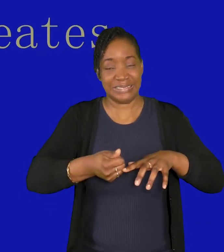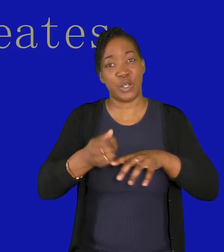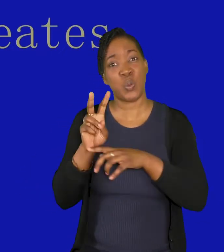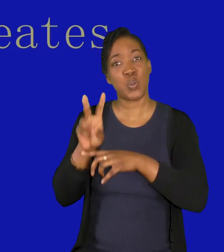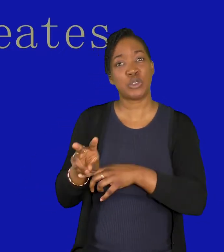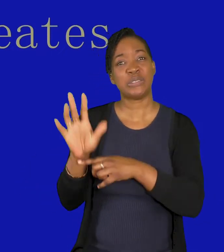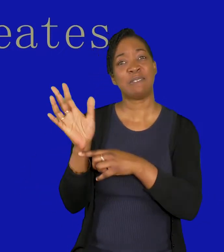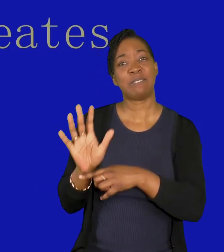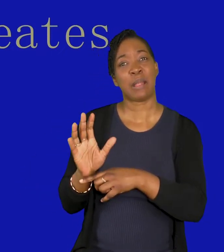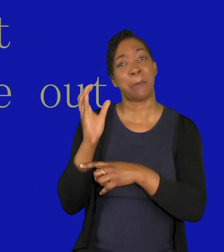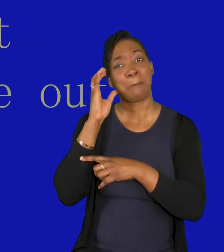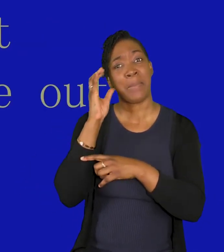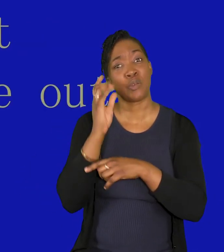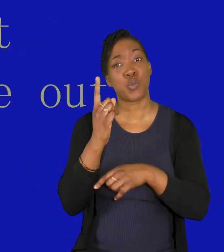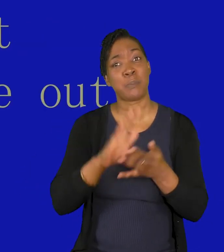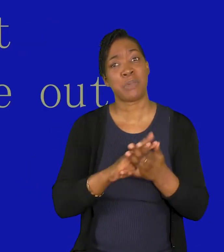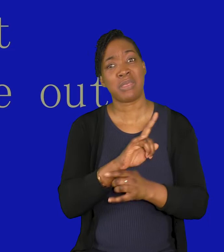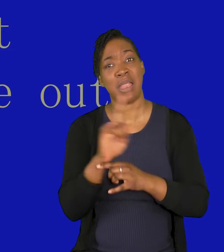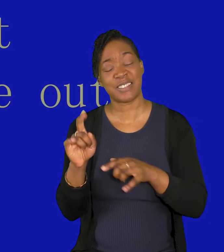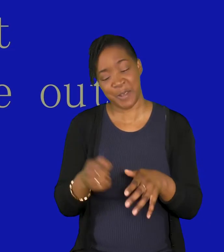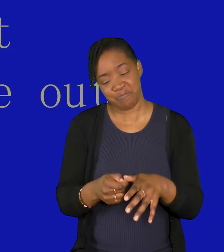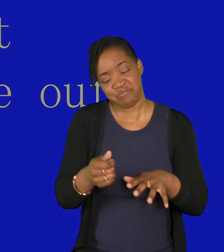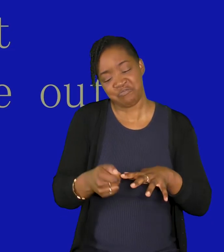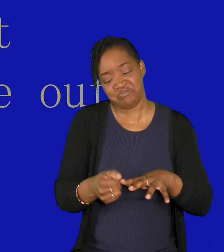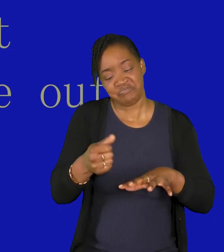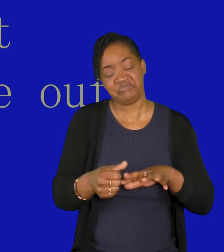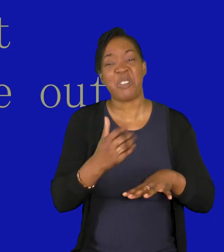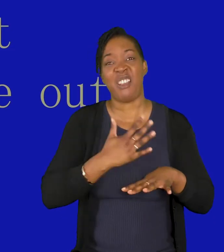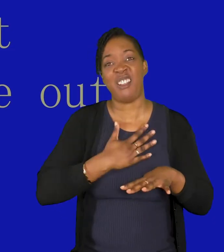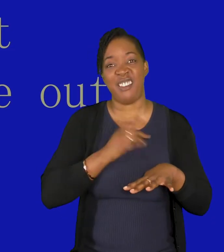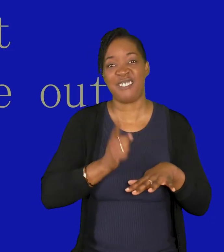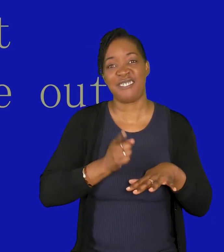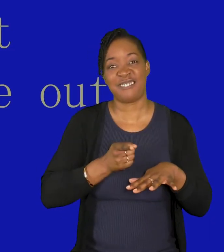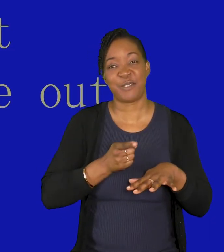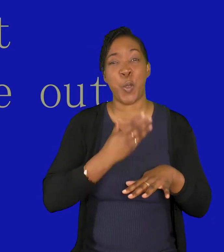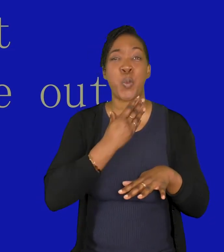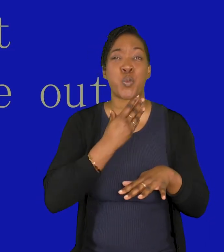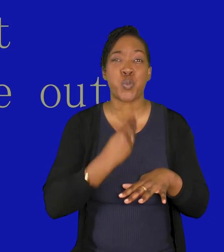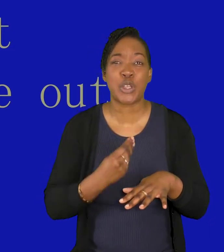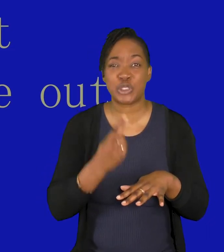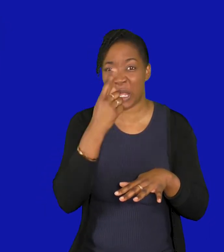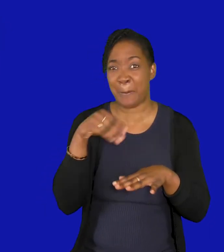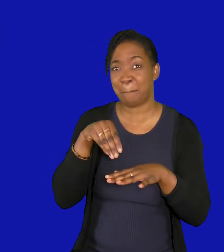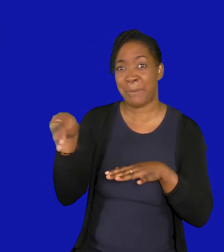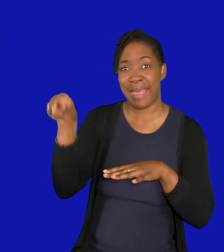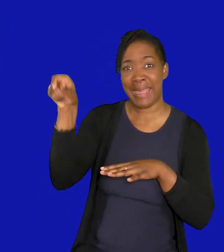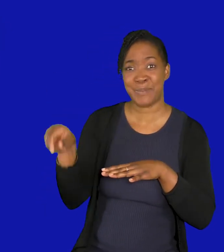while watching a film in bed a month later, I have no regrets, other than wishing that I could've paid a nail tech